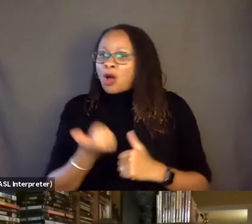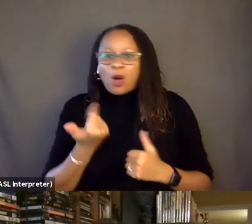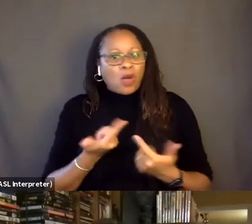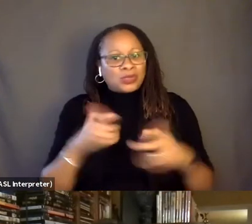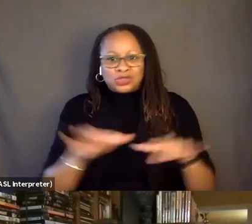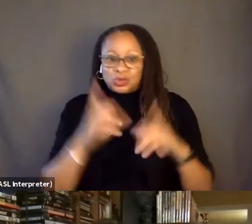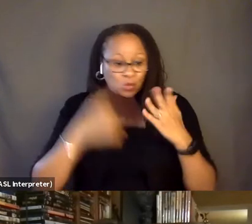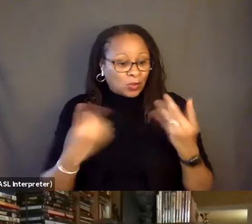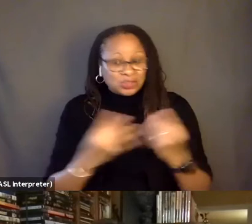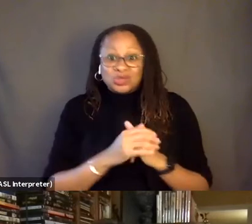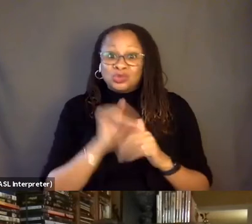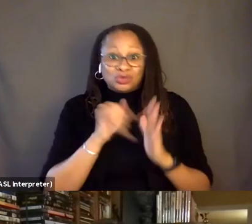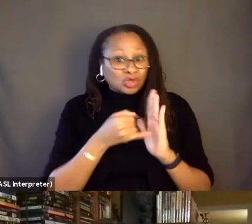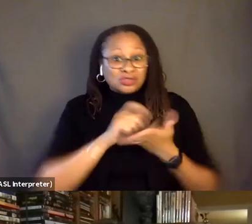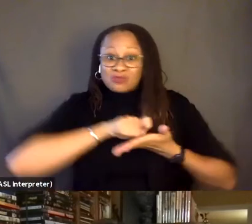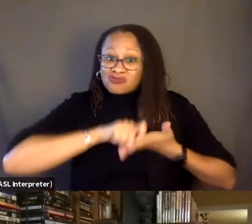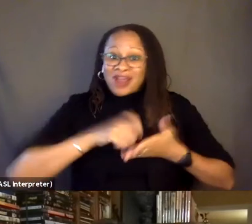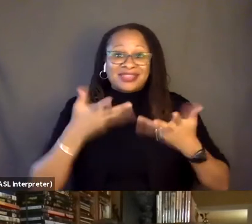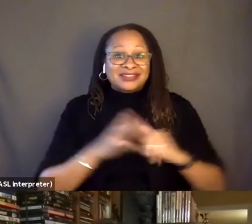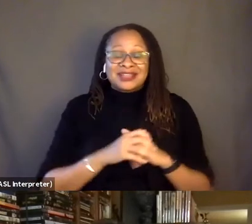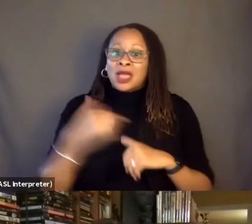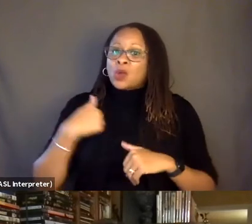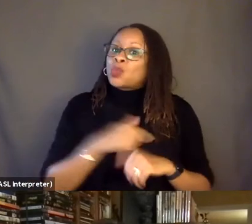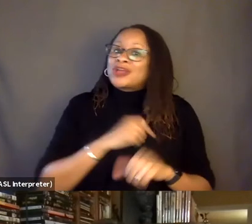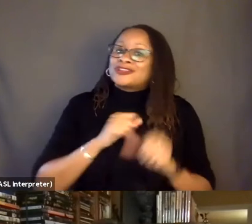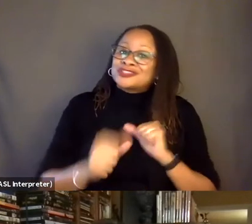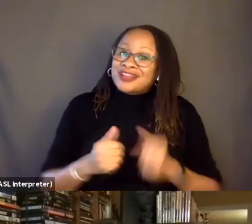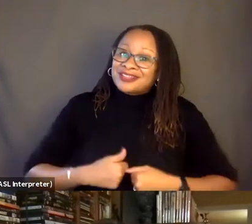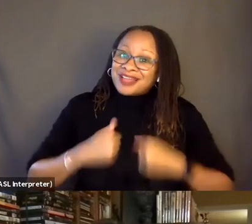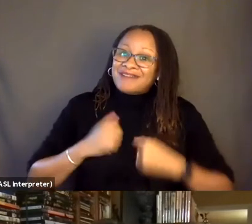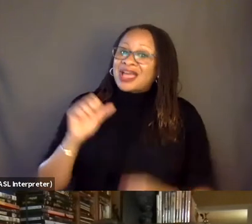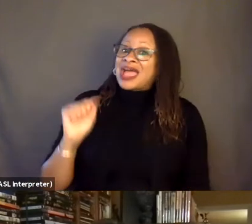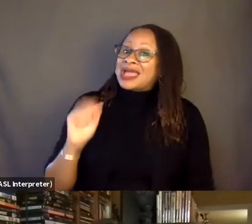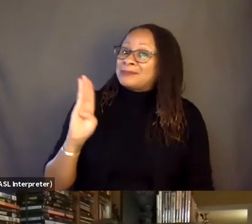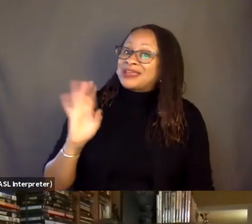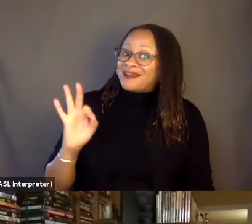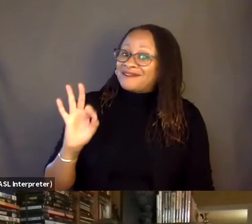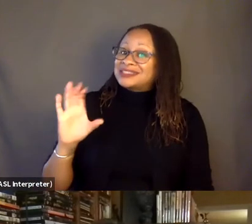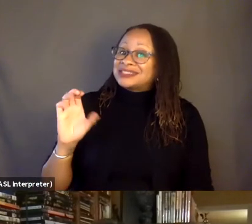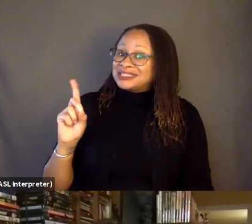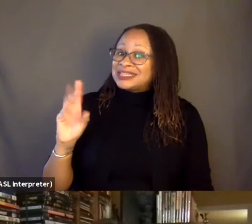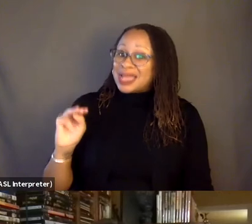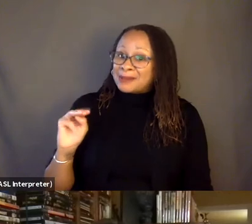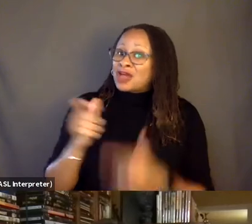this site, we're still alive. ABSCBN, the largest network in the Philippines,